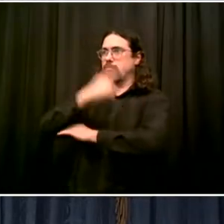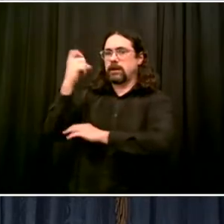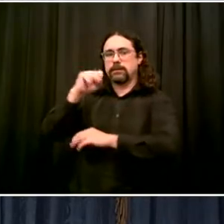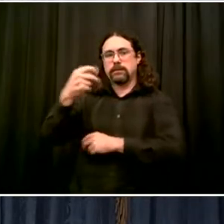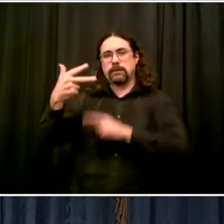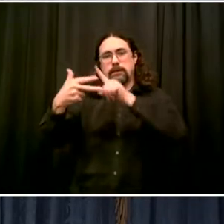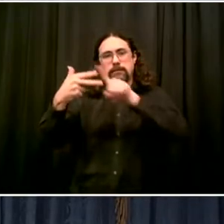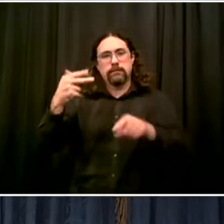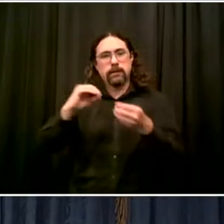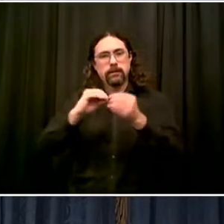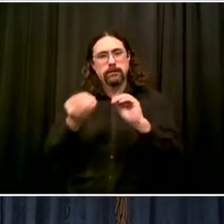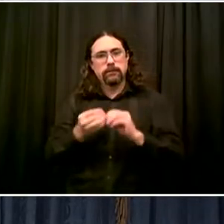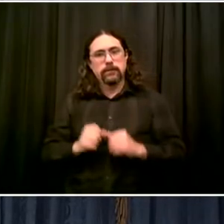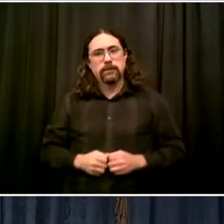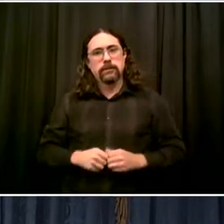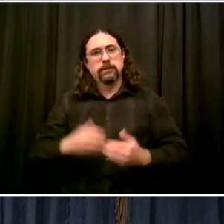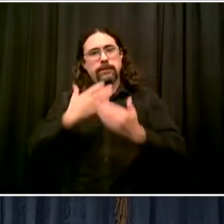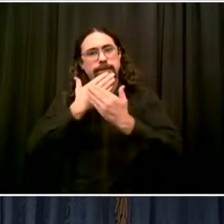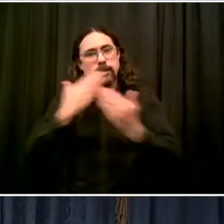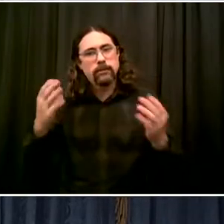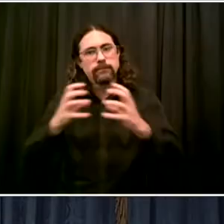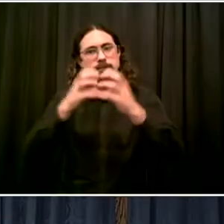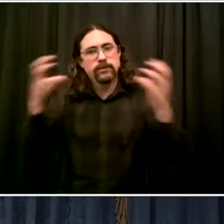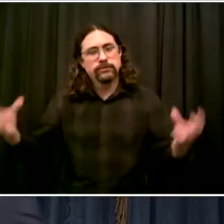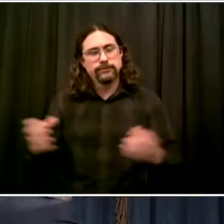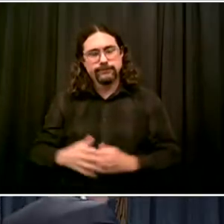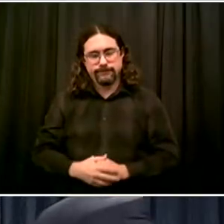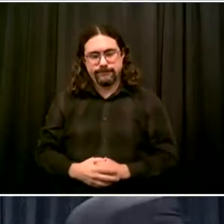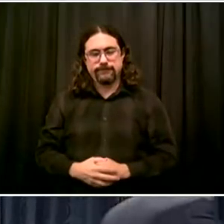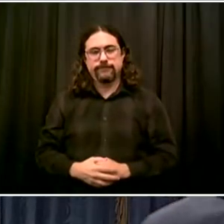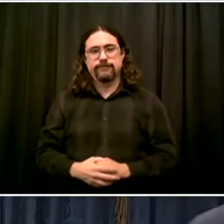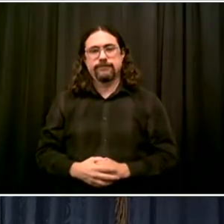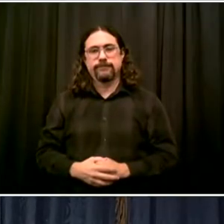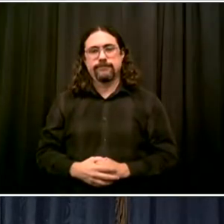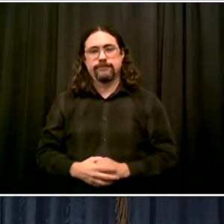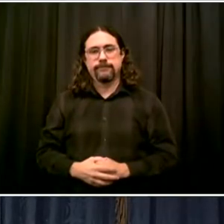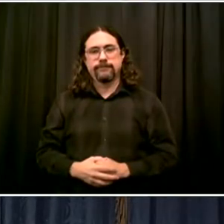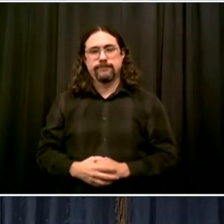HEALTH INDICATORS. IT IS ALL GOOD SIGNS. THANK YOU VERY MUCH.